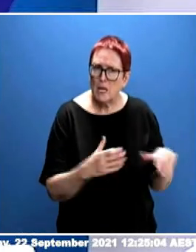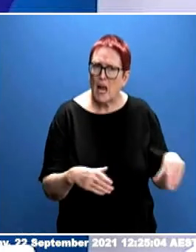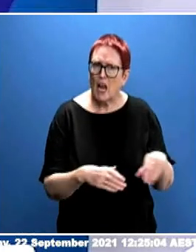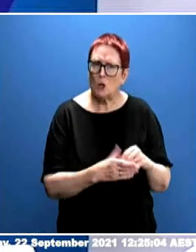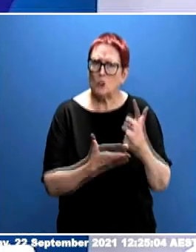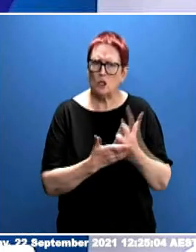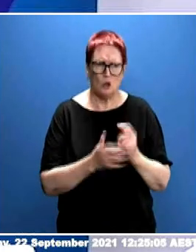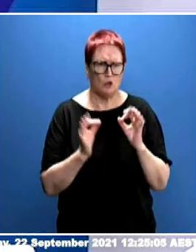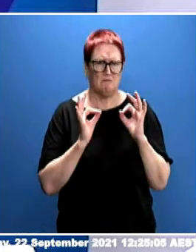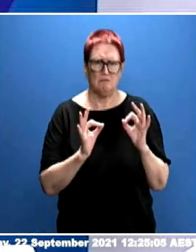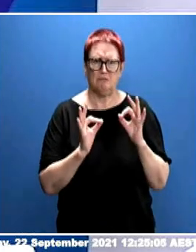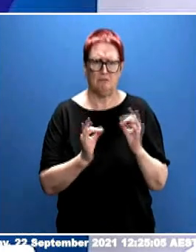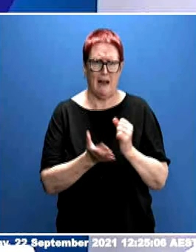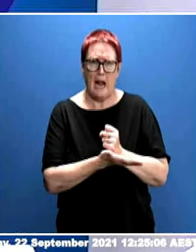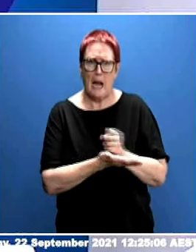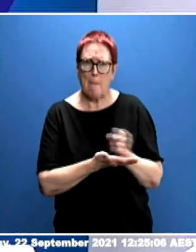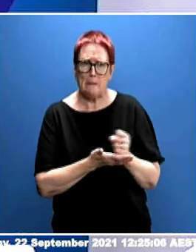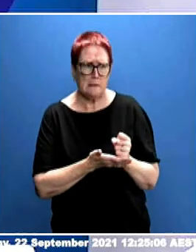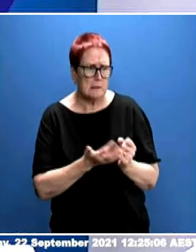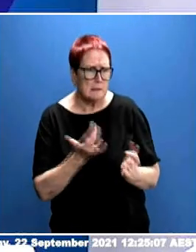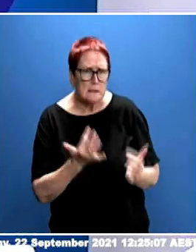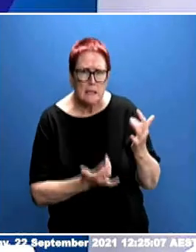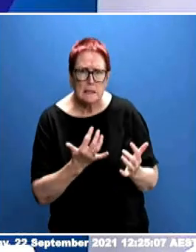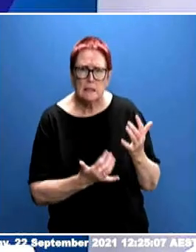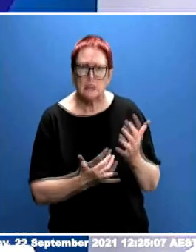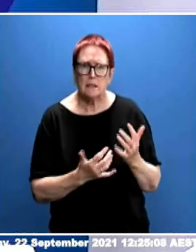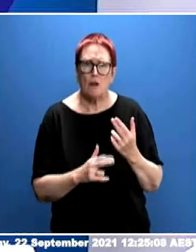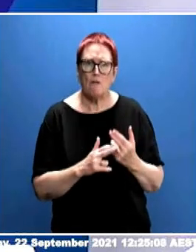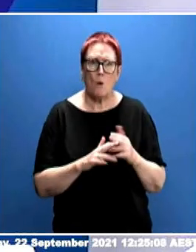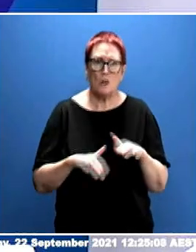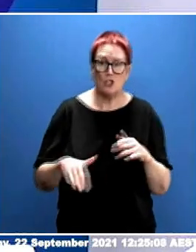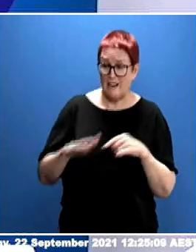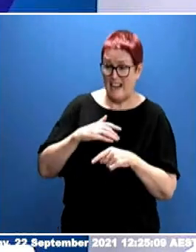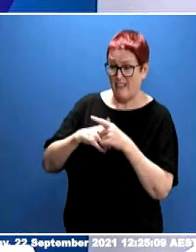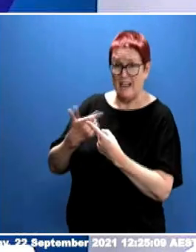information about the children who've come into the centre over,